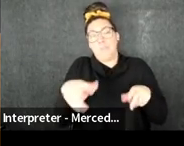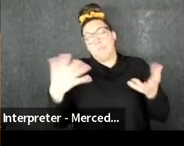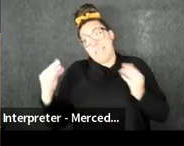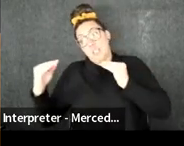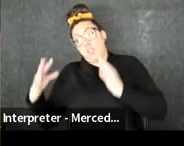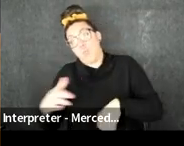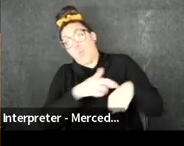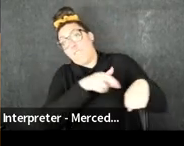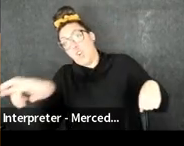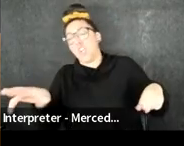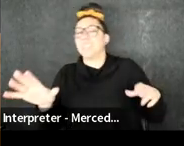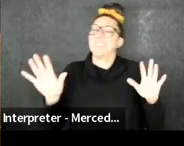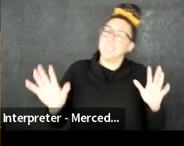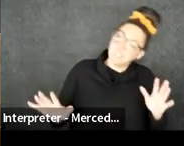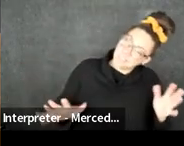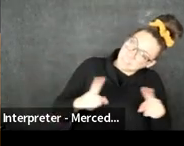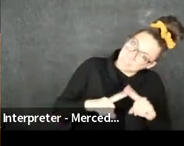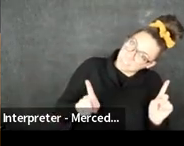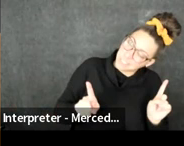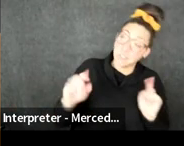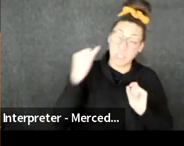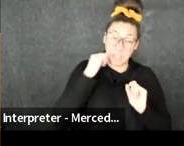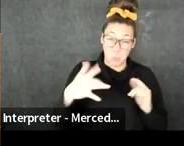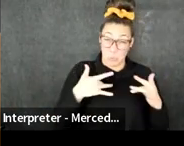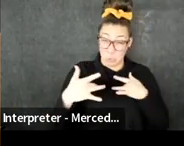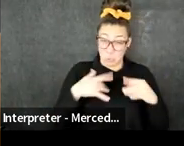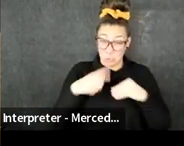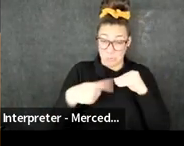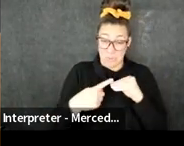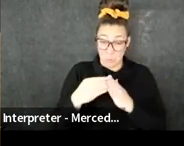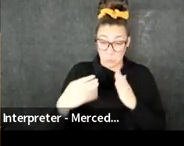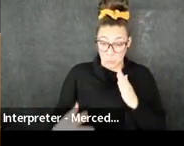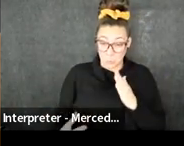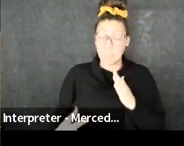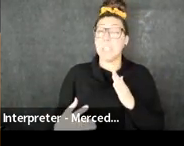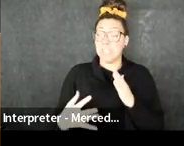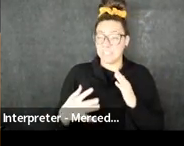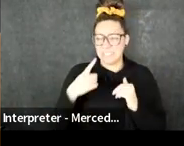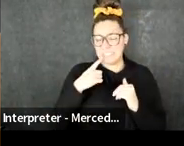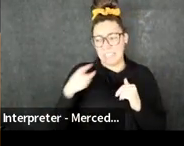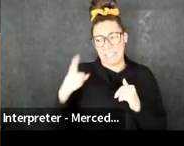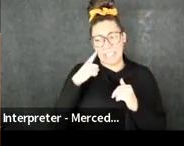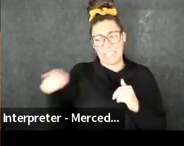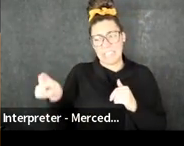So if you are concerned about a student needing support from one of the interns,